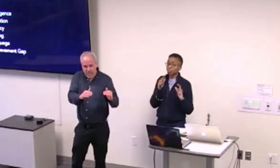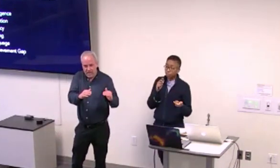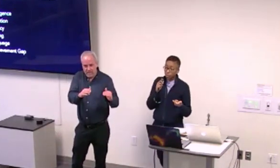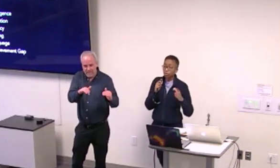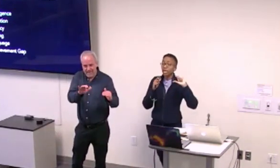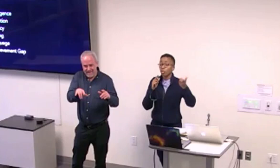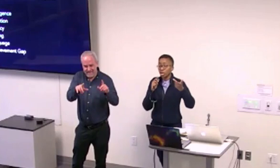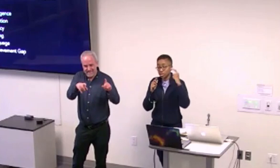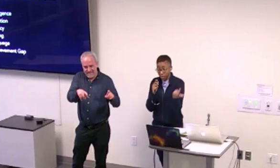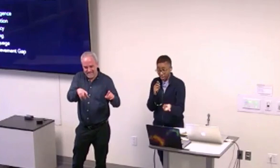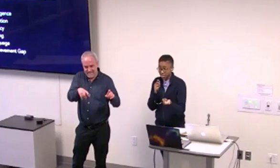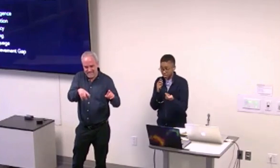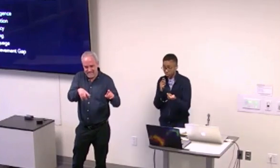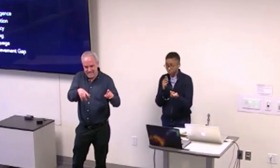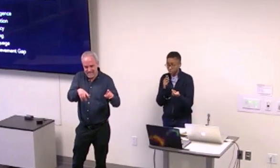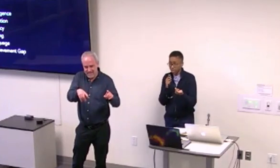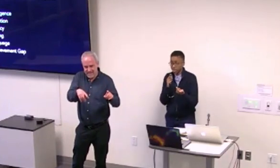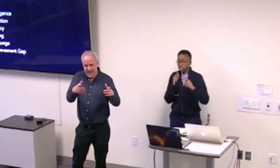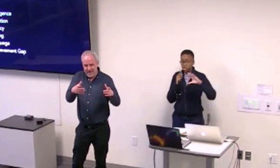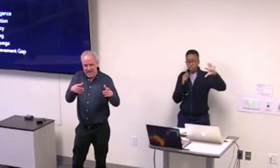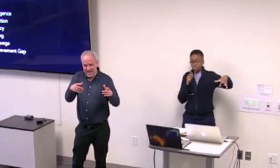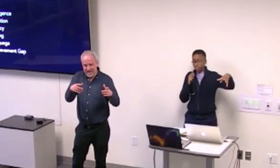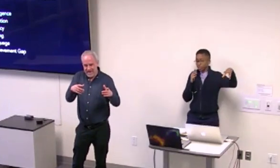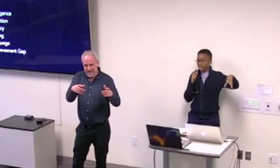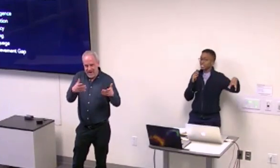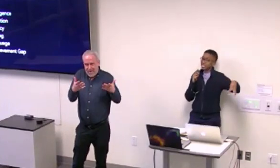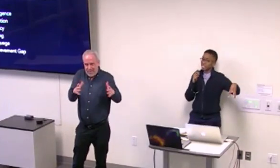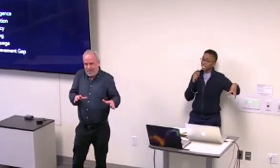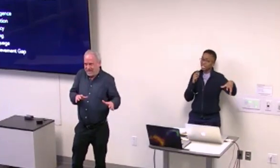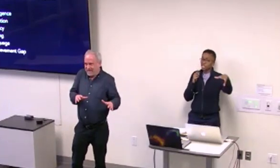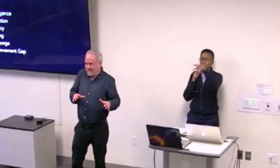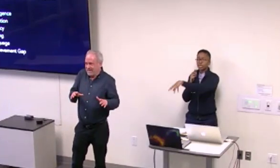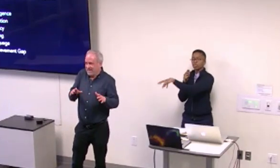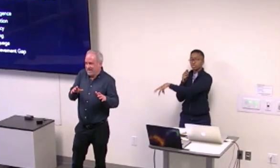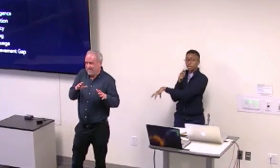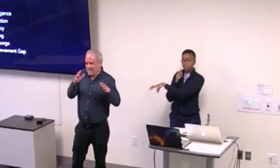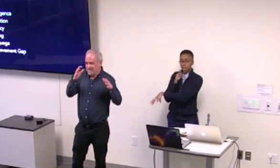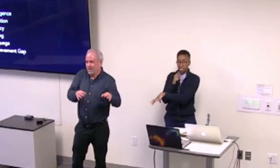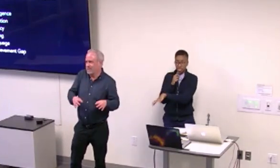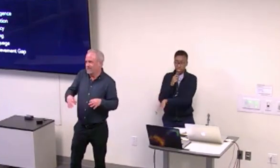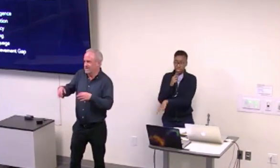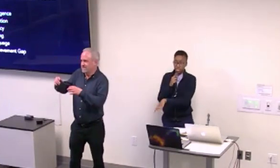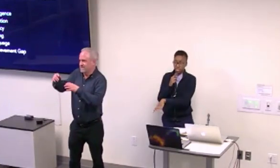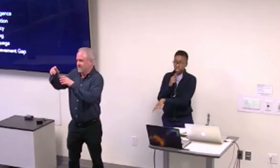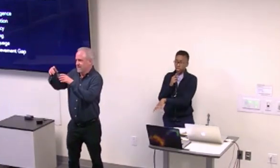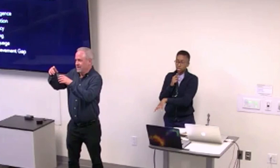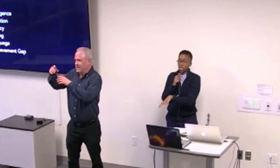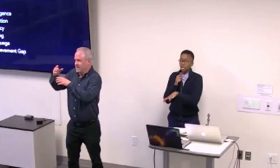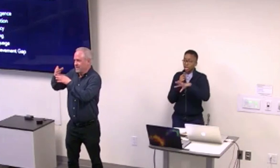who they want to pass them, right? So whoever creates the tests determines who's going to pass the tests.